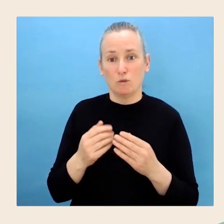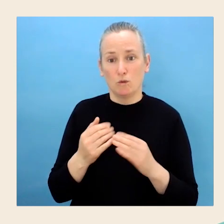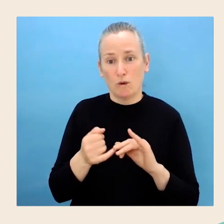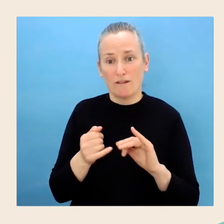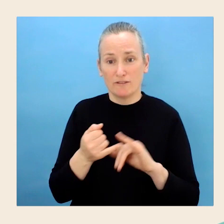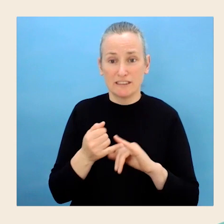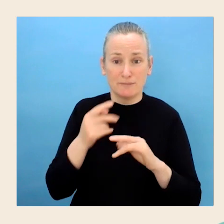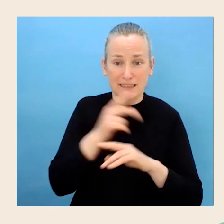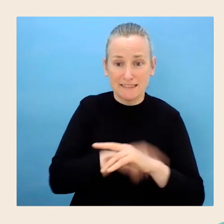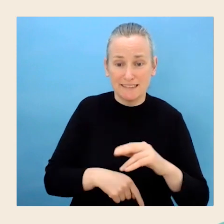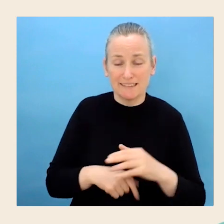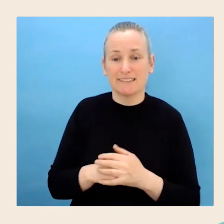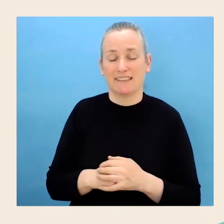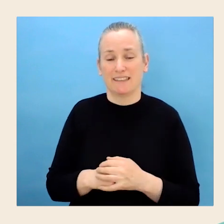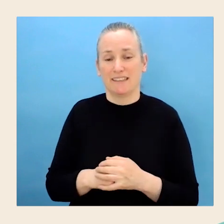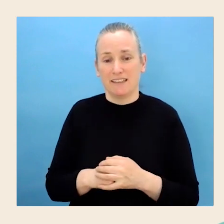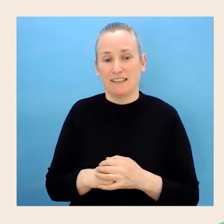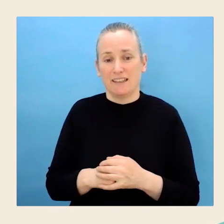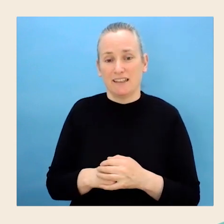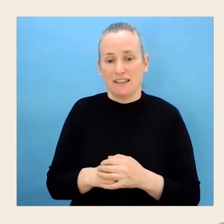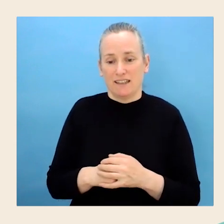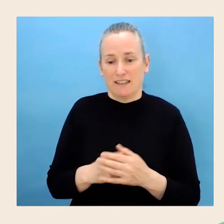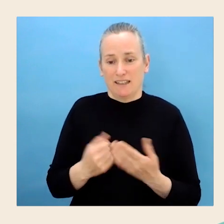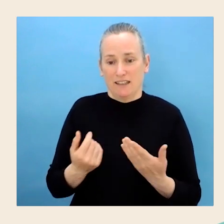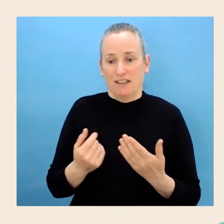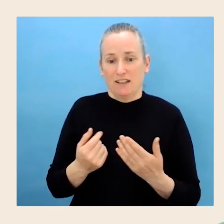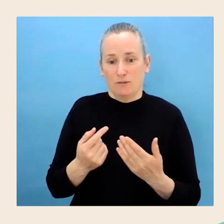they use language in a much more fluid way.